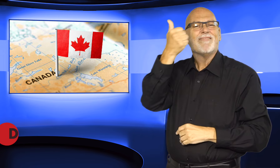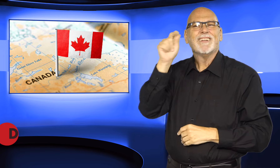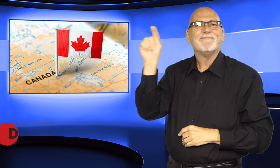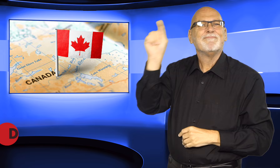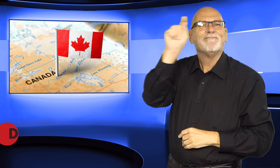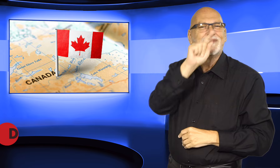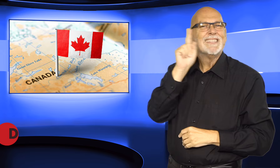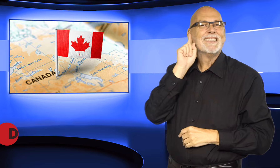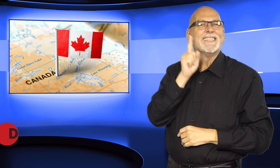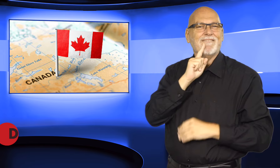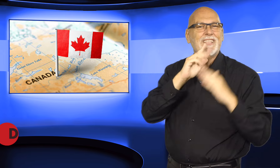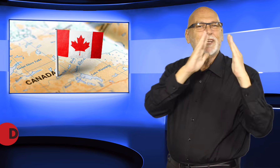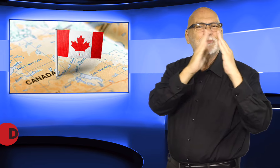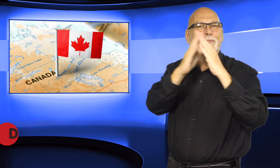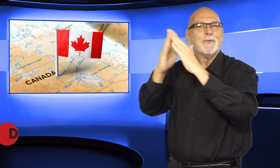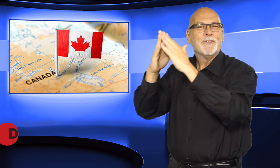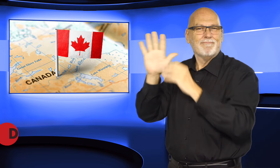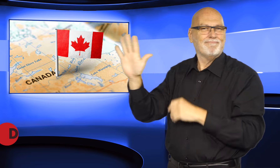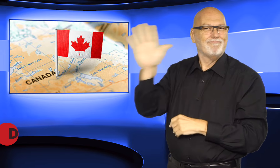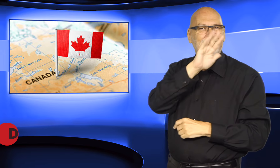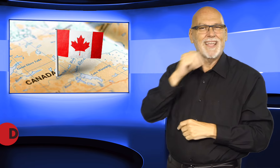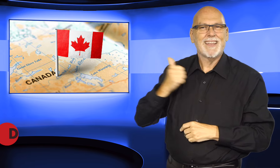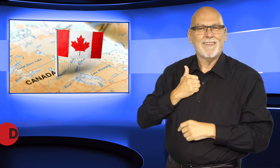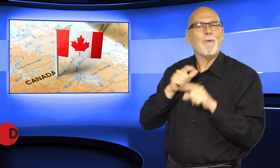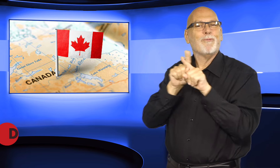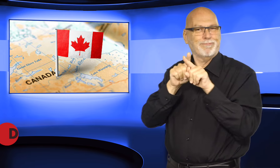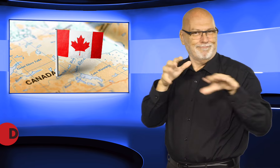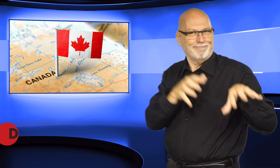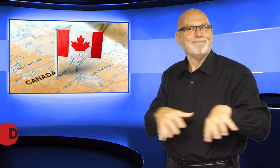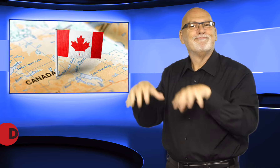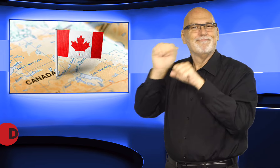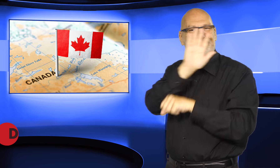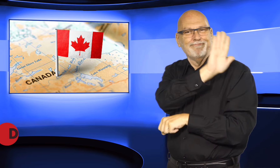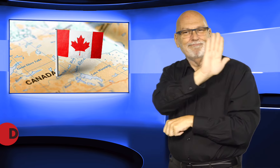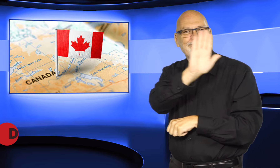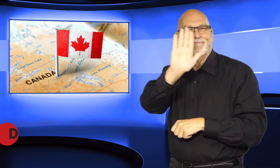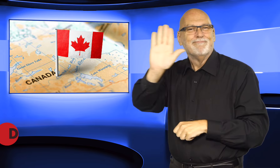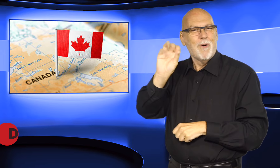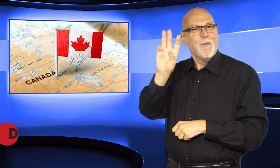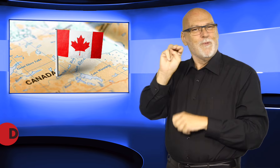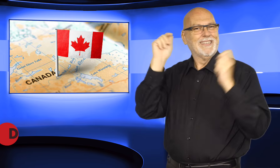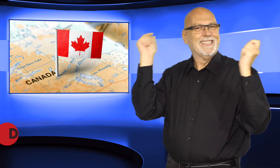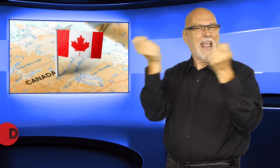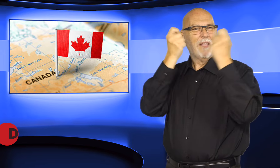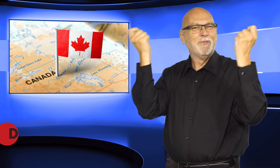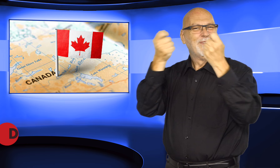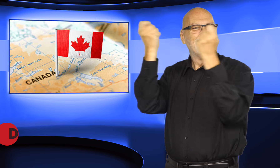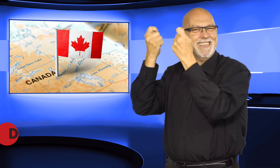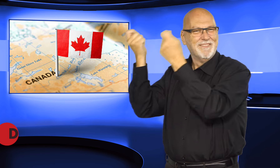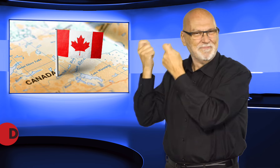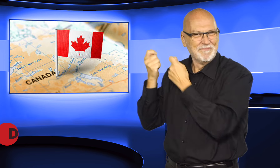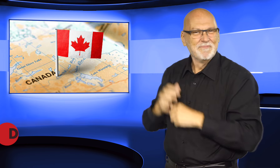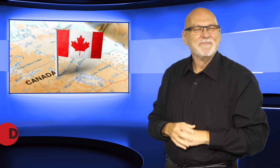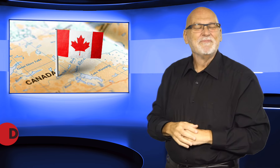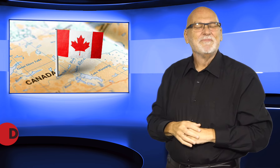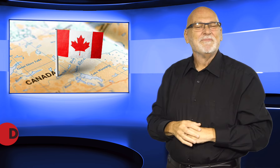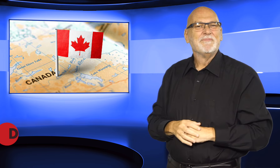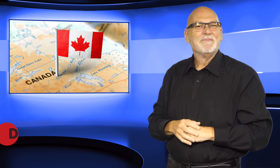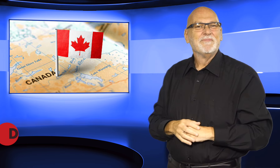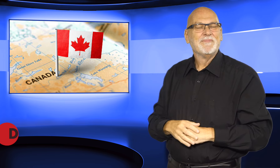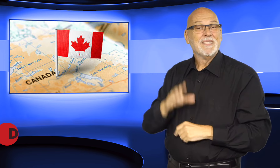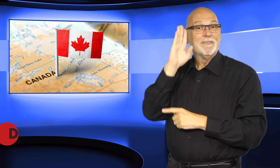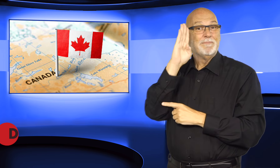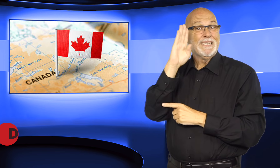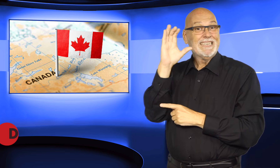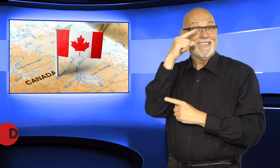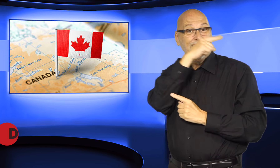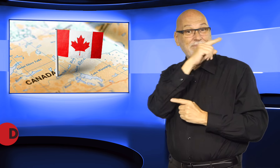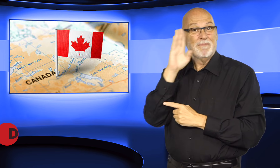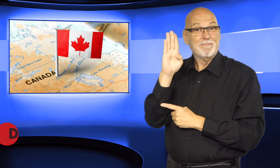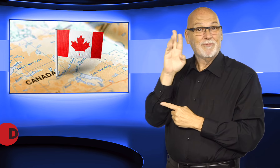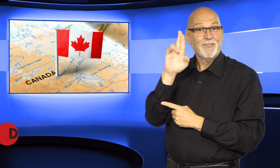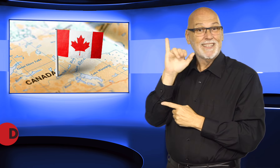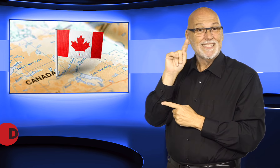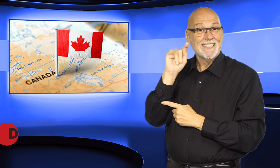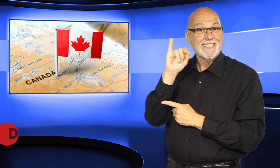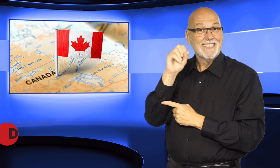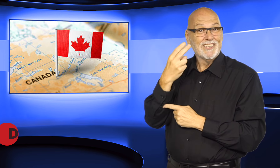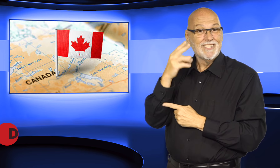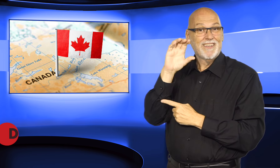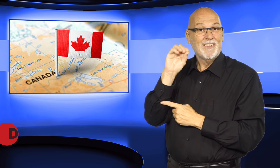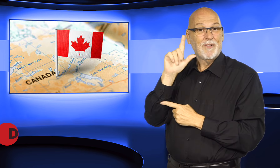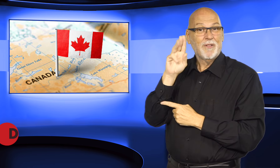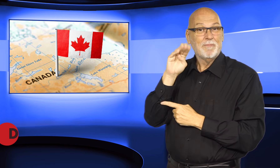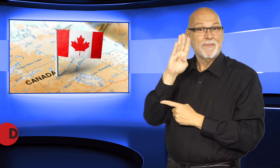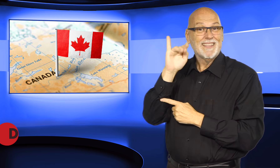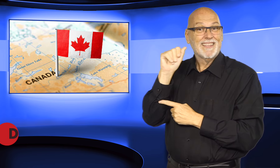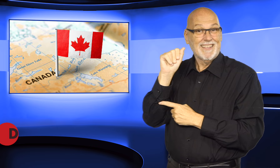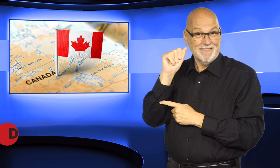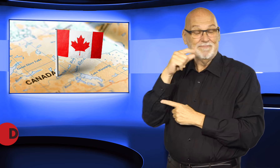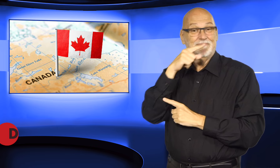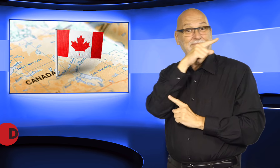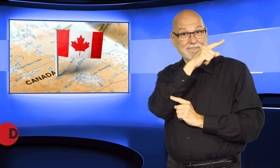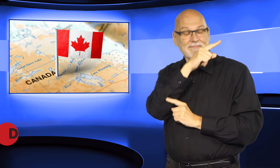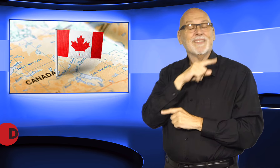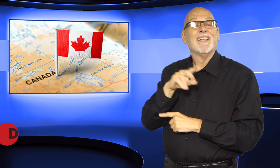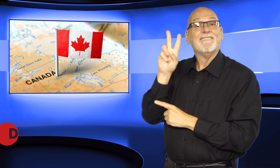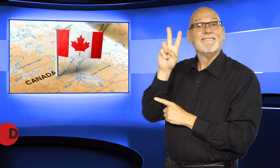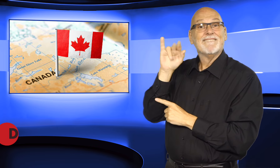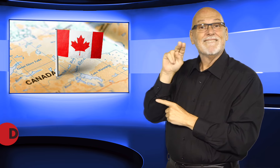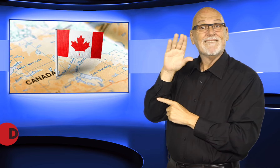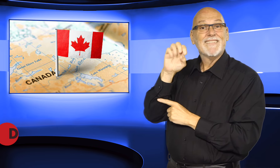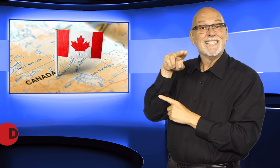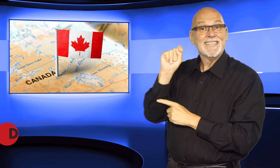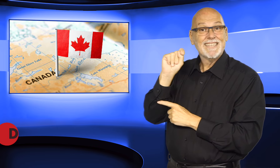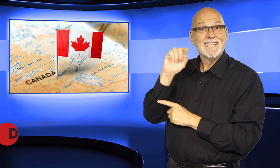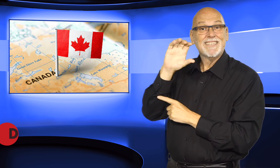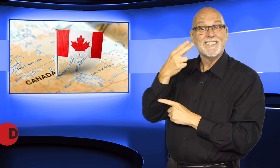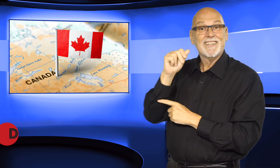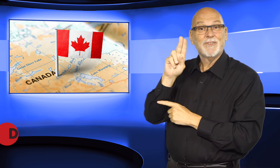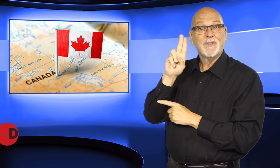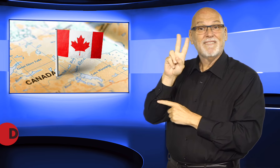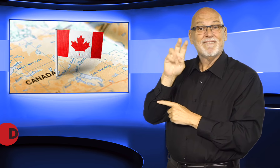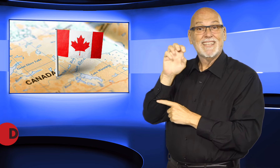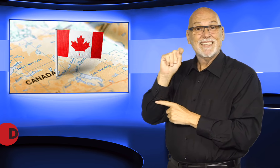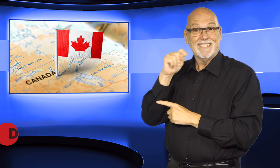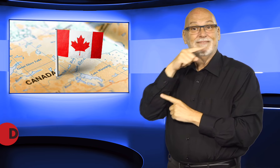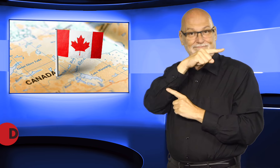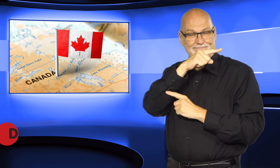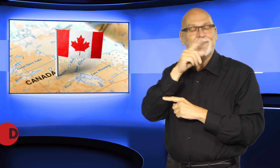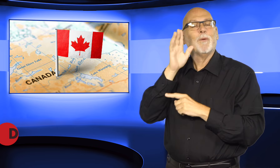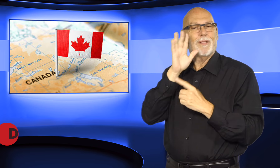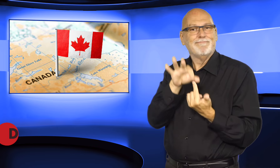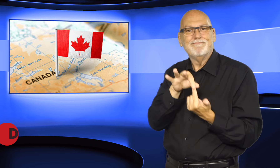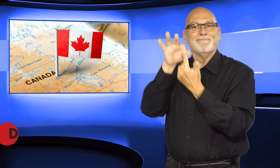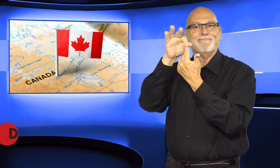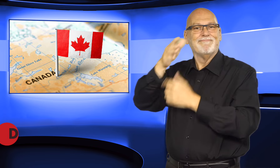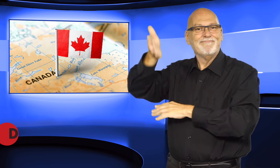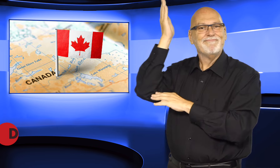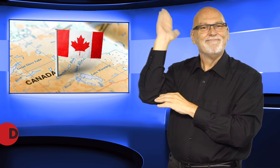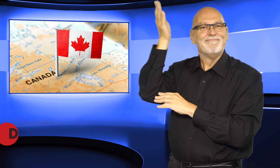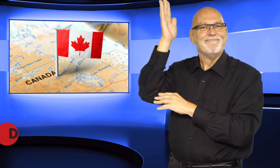In addition to Toronto and Calgary, Vincent Chauvet is guest speaker during